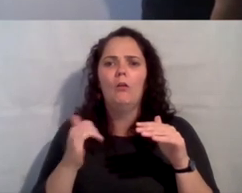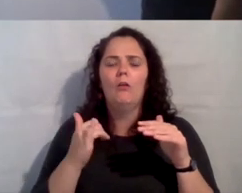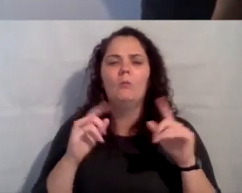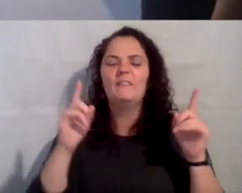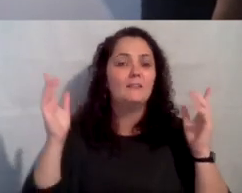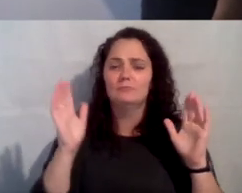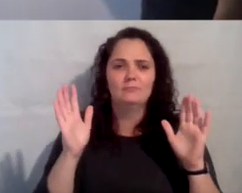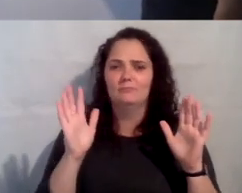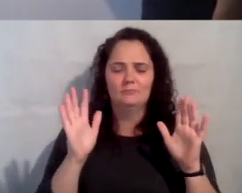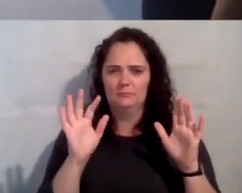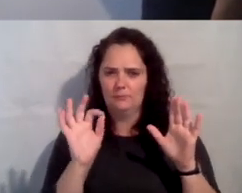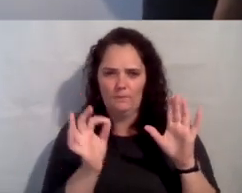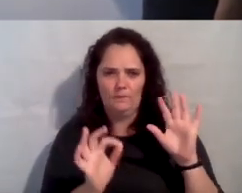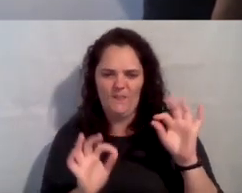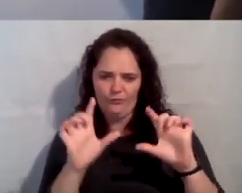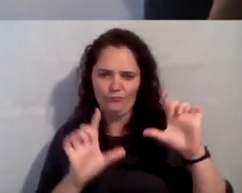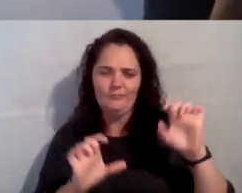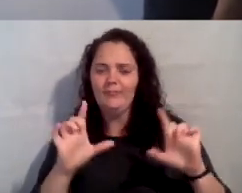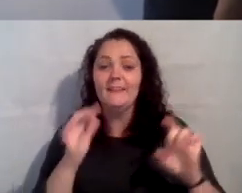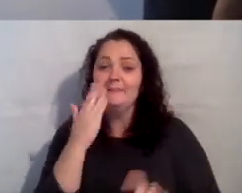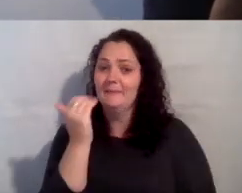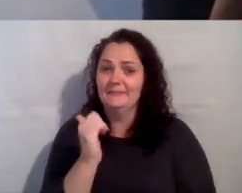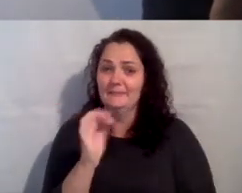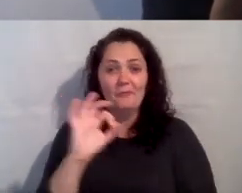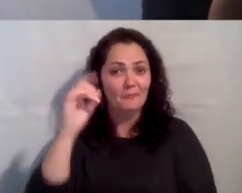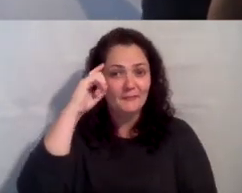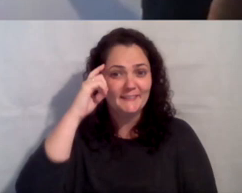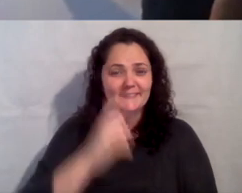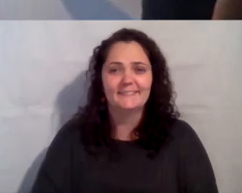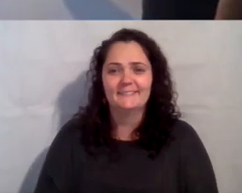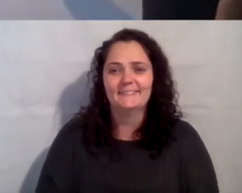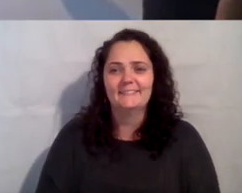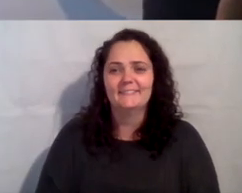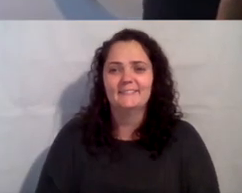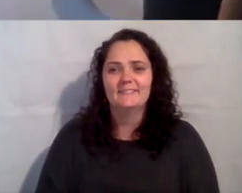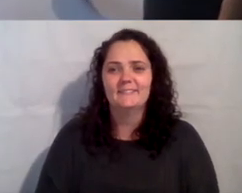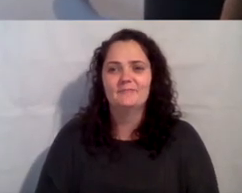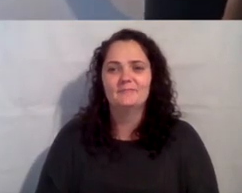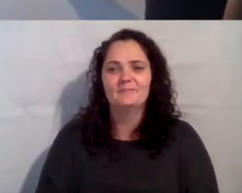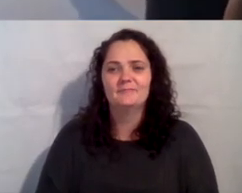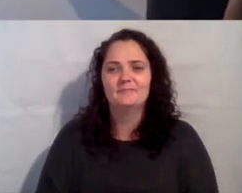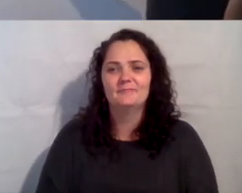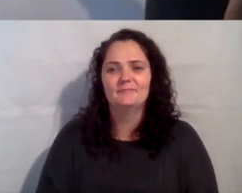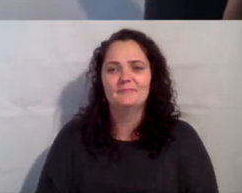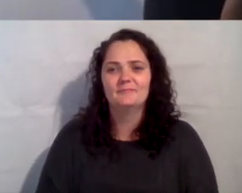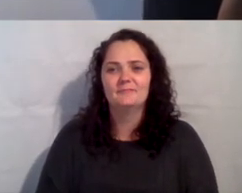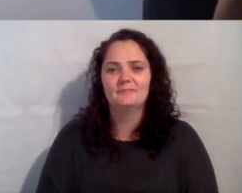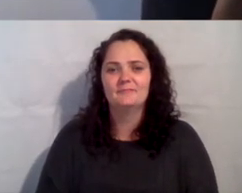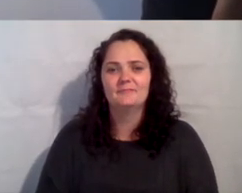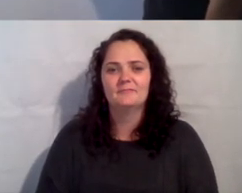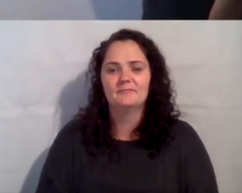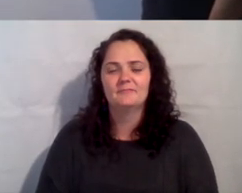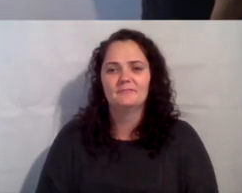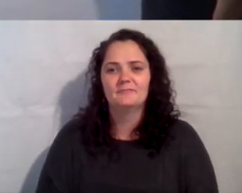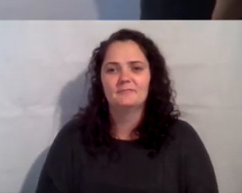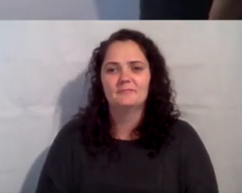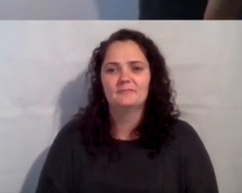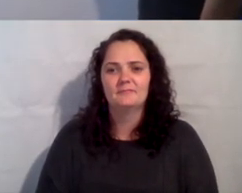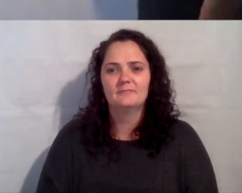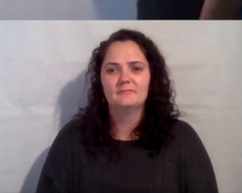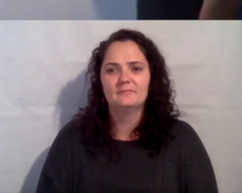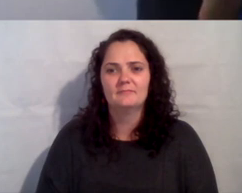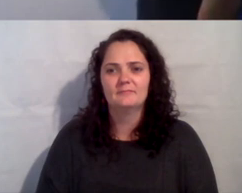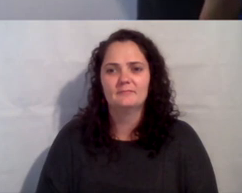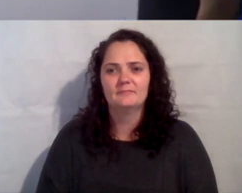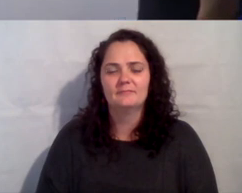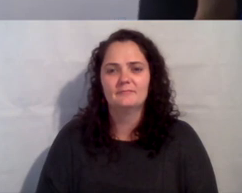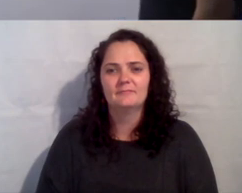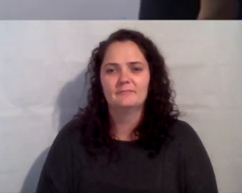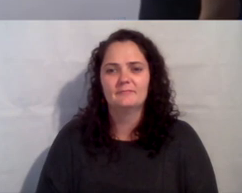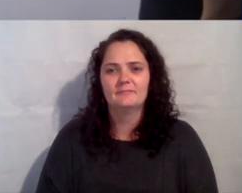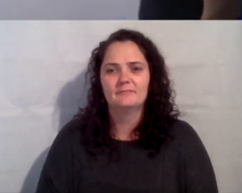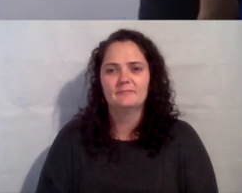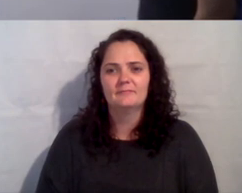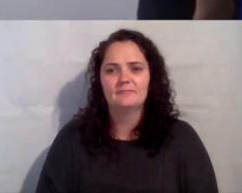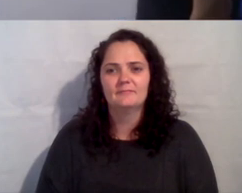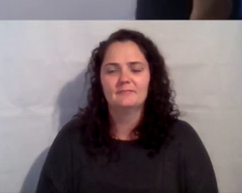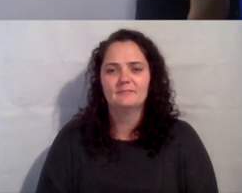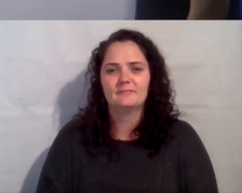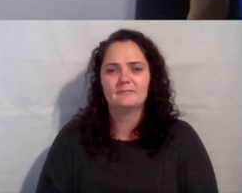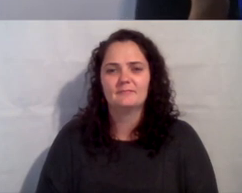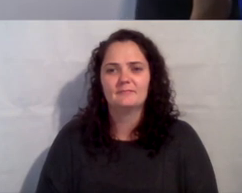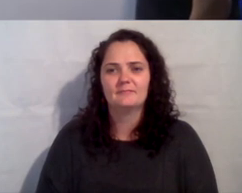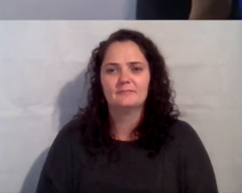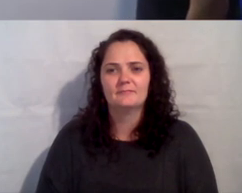don't worry about any of those things.